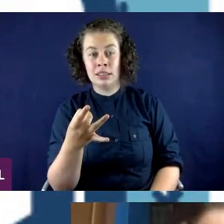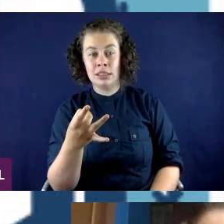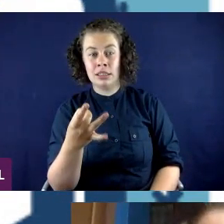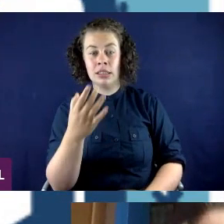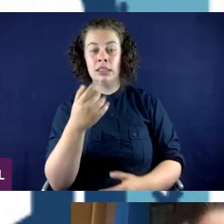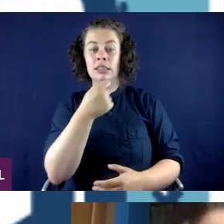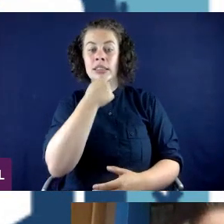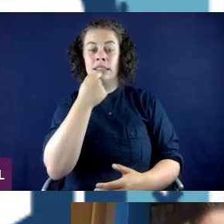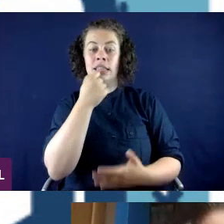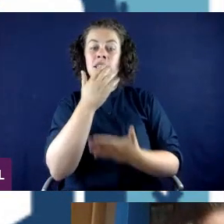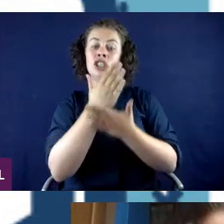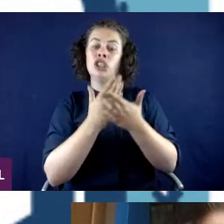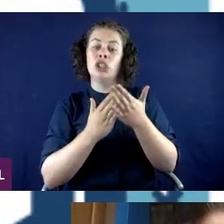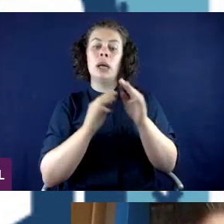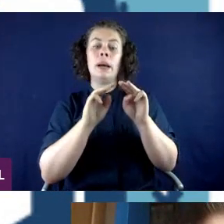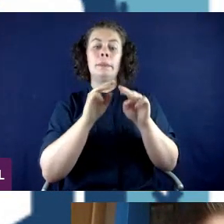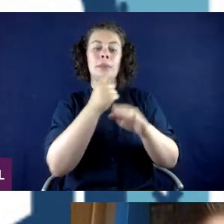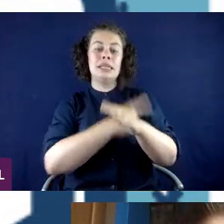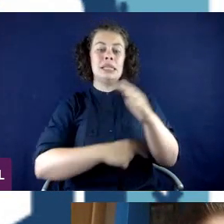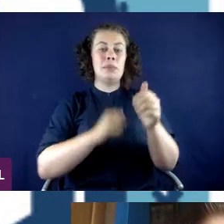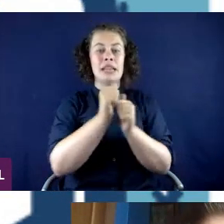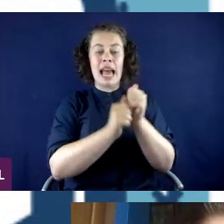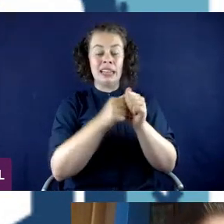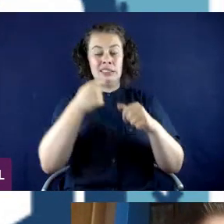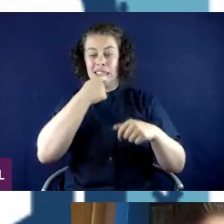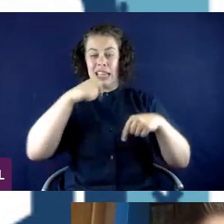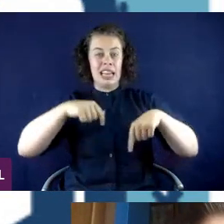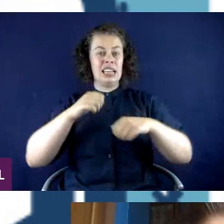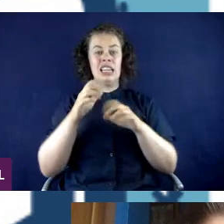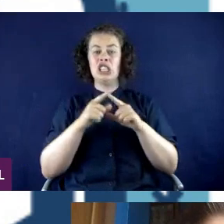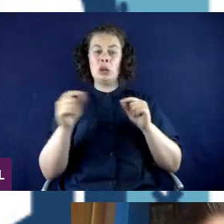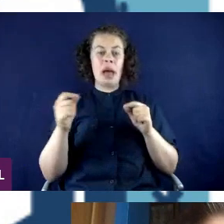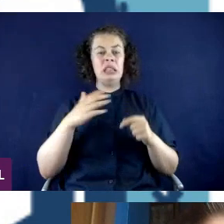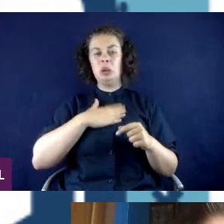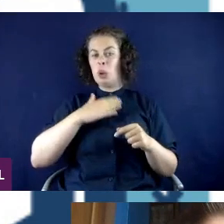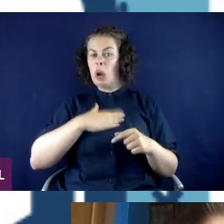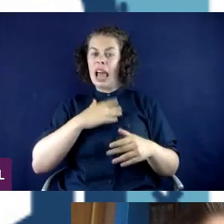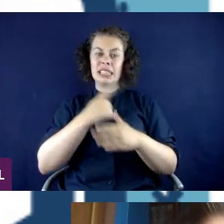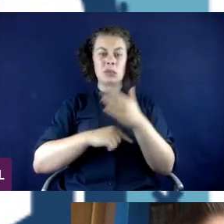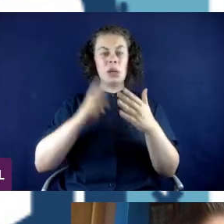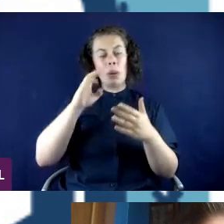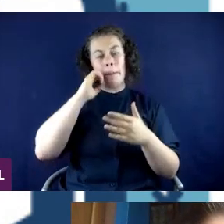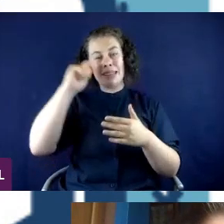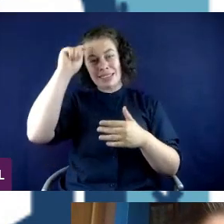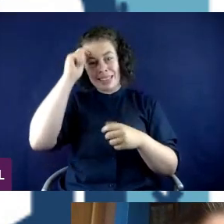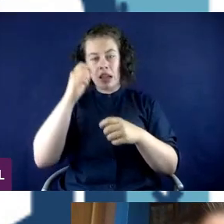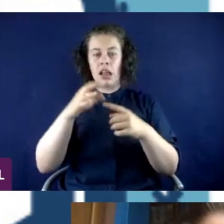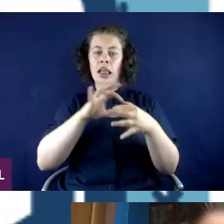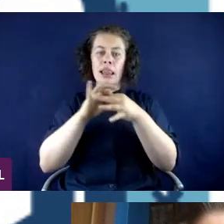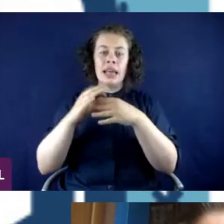, do not like sports and leisure because they are related to competitions, economic gaps.